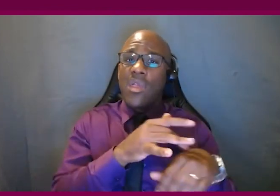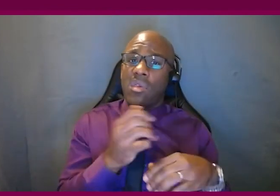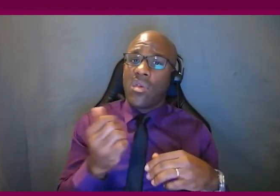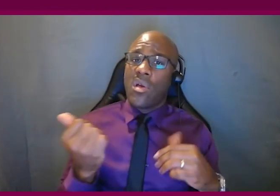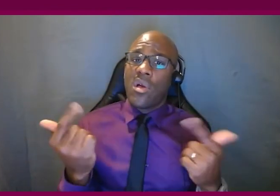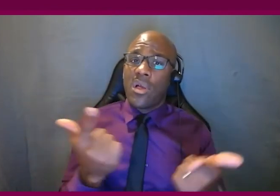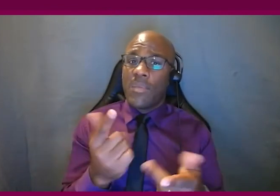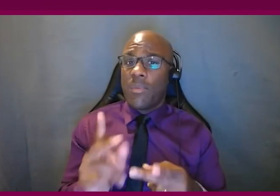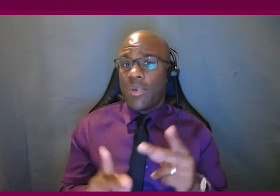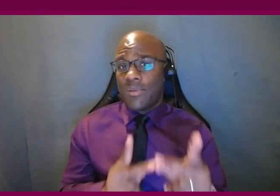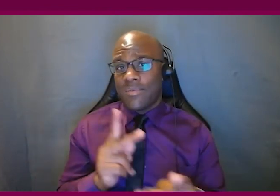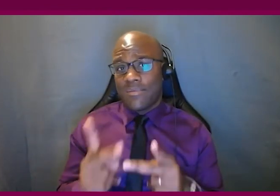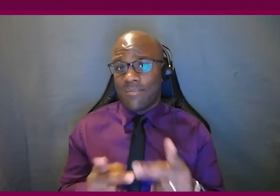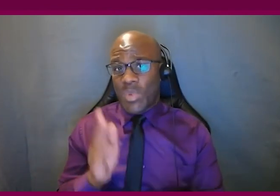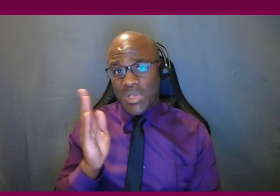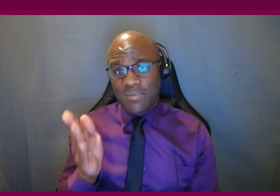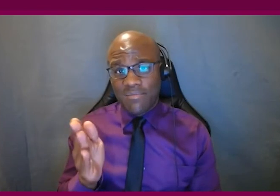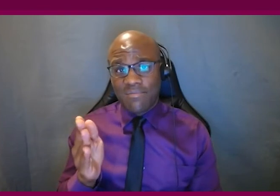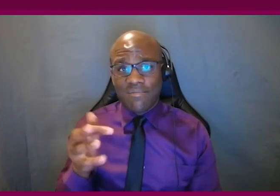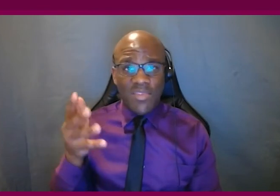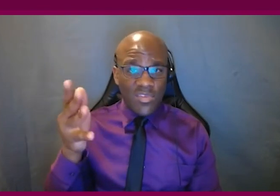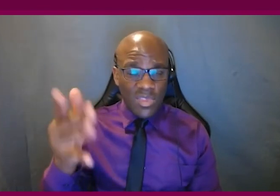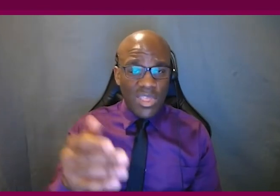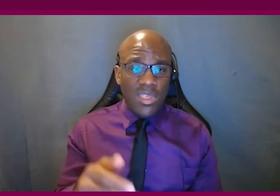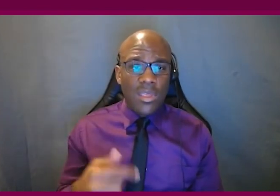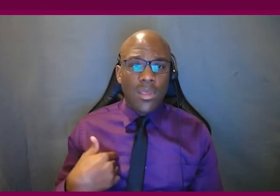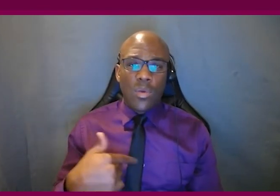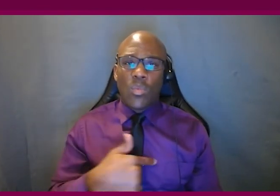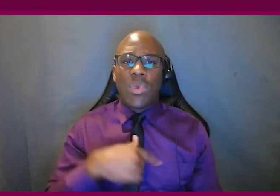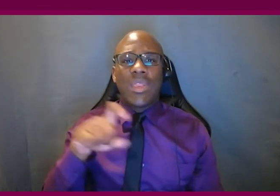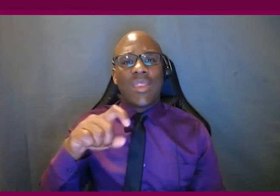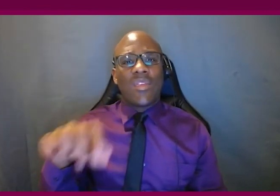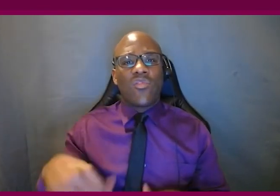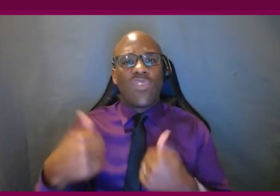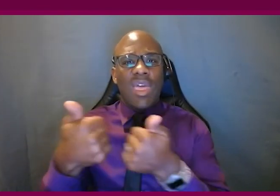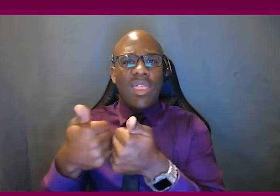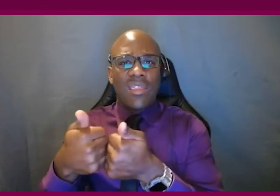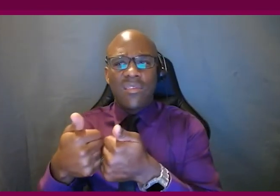to be so productive all the time and only certain people are allowed at the table, or